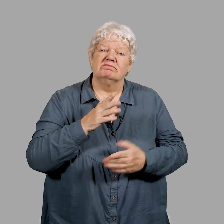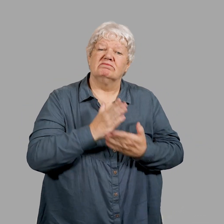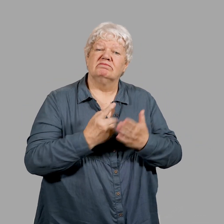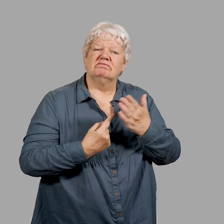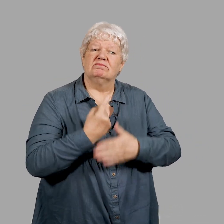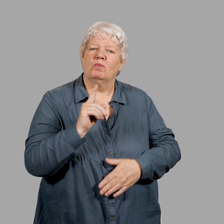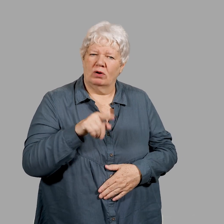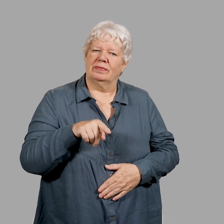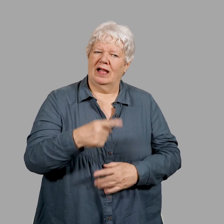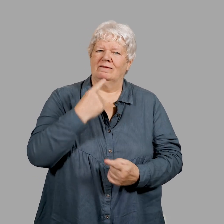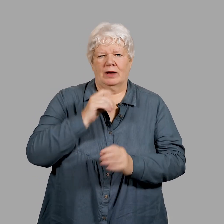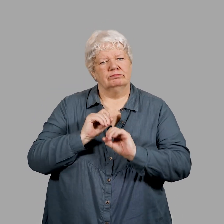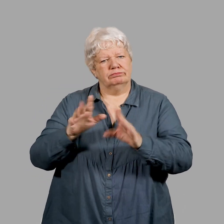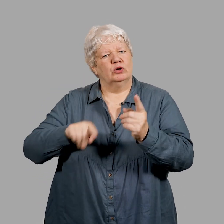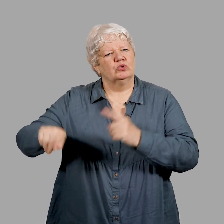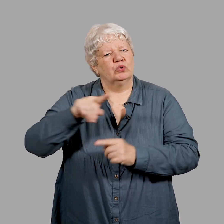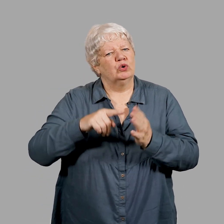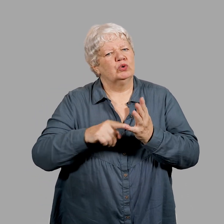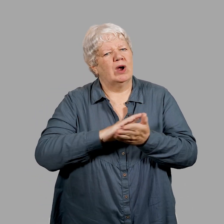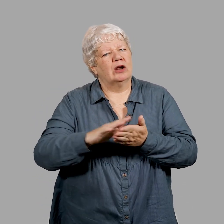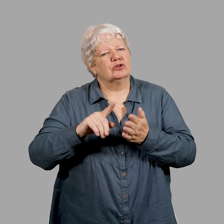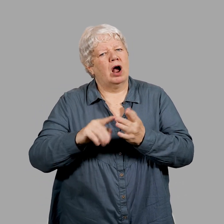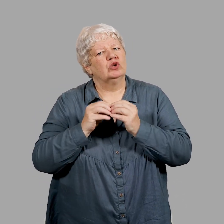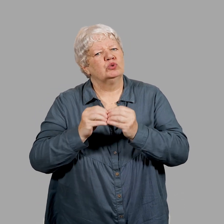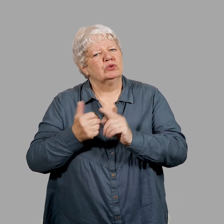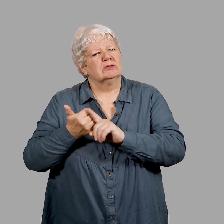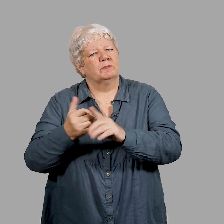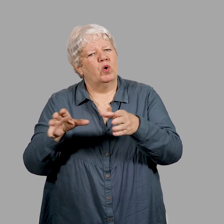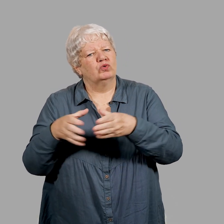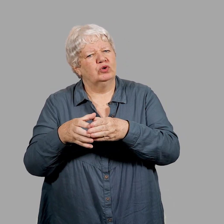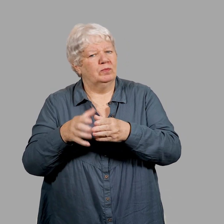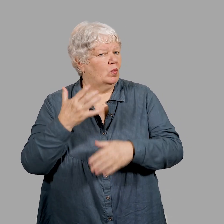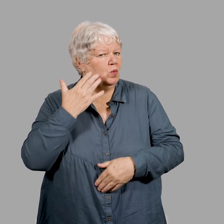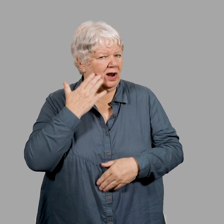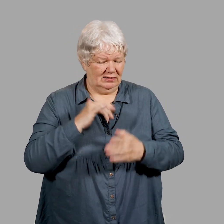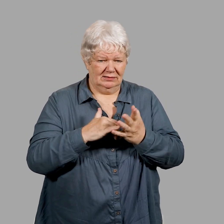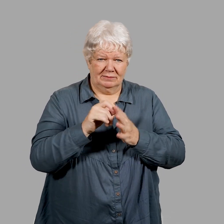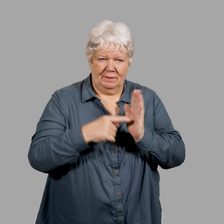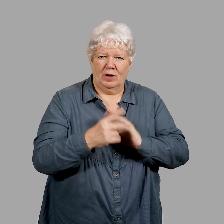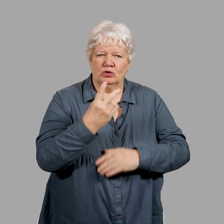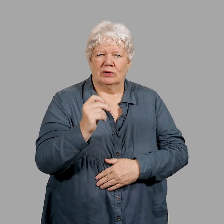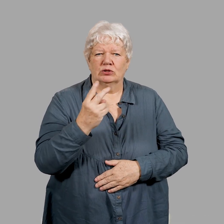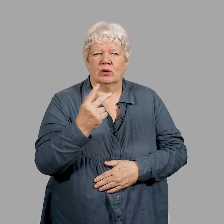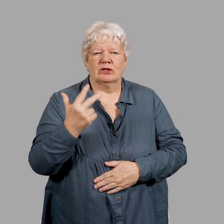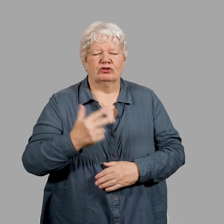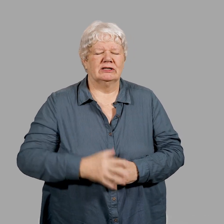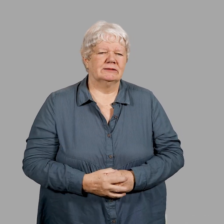Status: Information communicated to UHI student support group. Date: September 2023